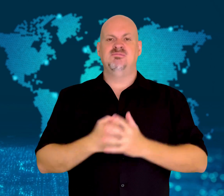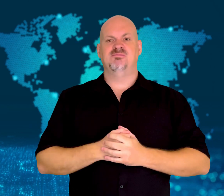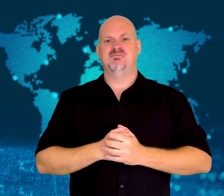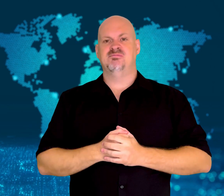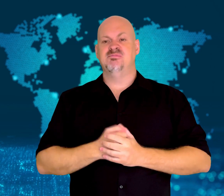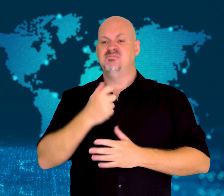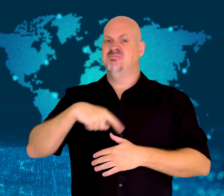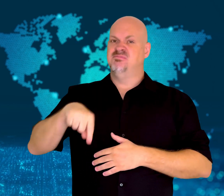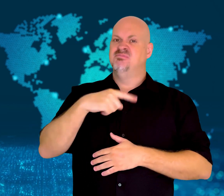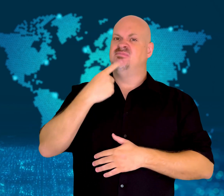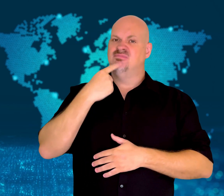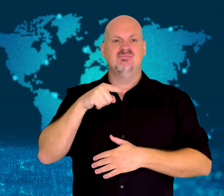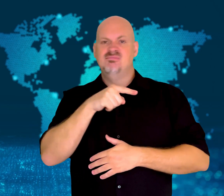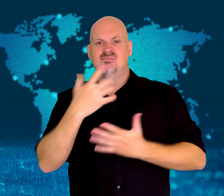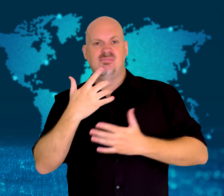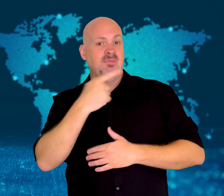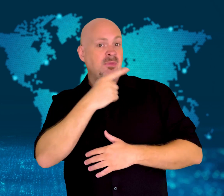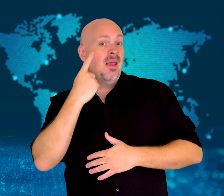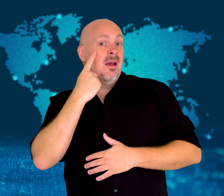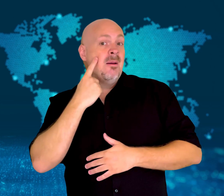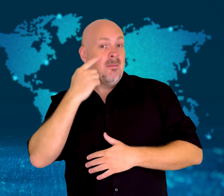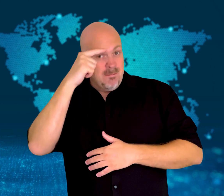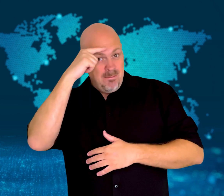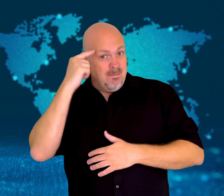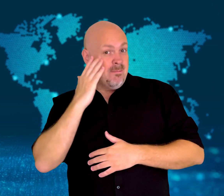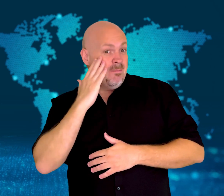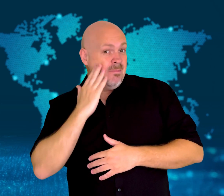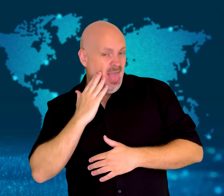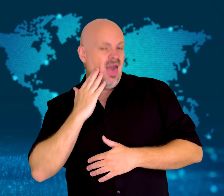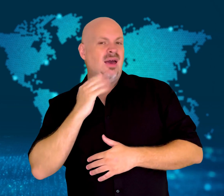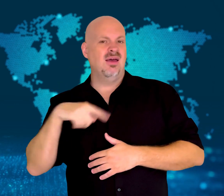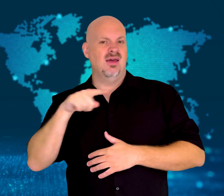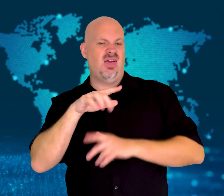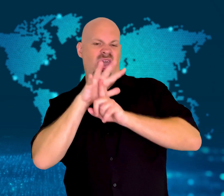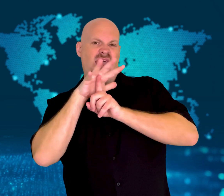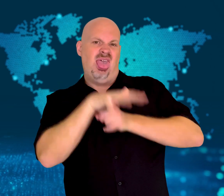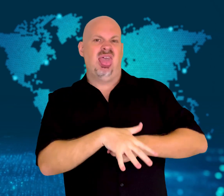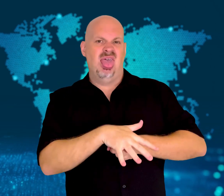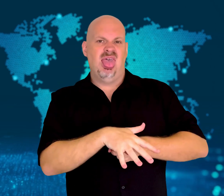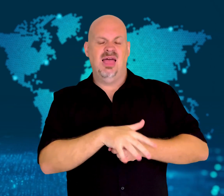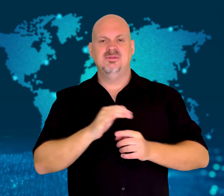Some alleged the actions were racist.